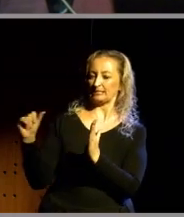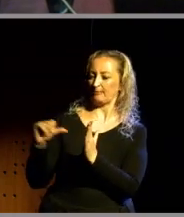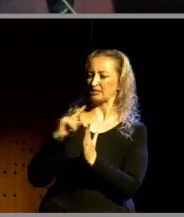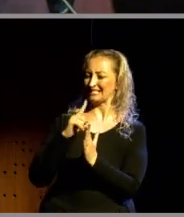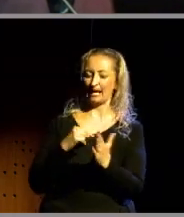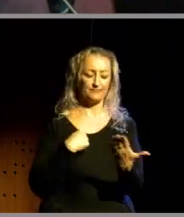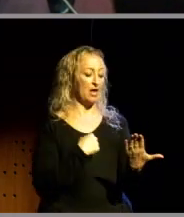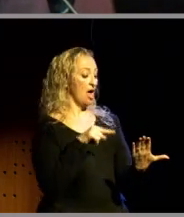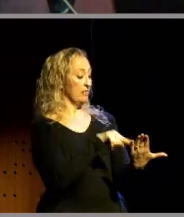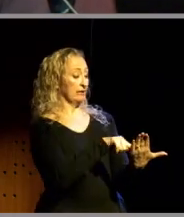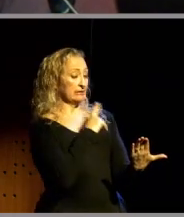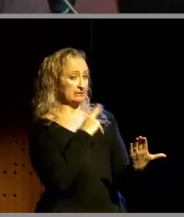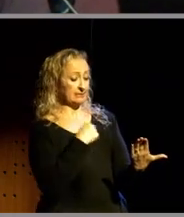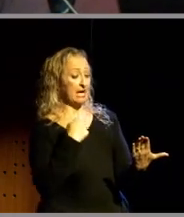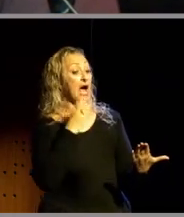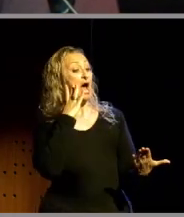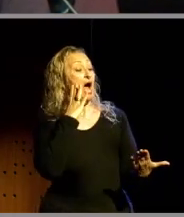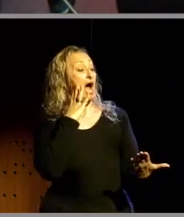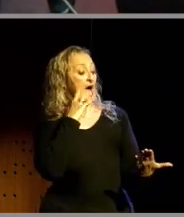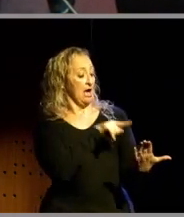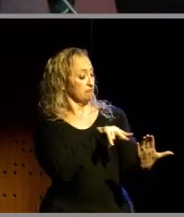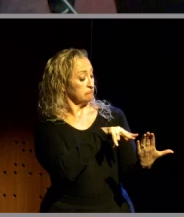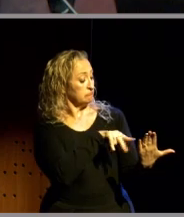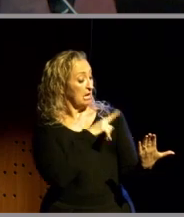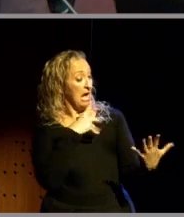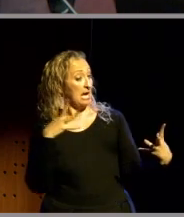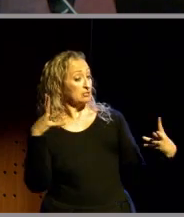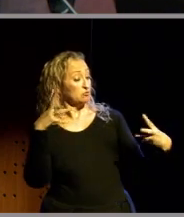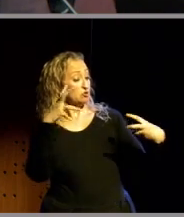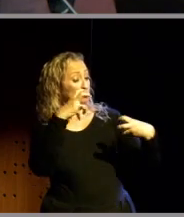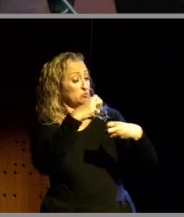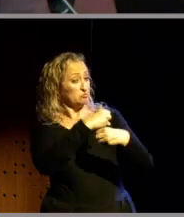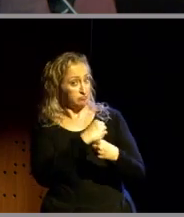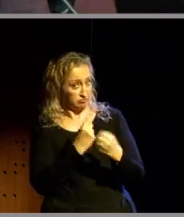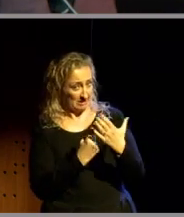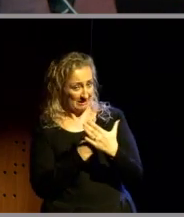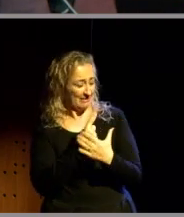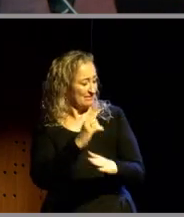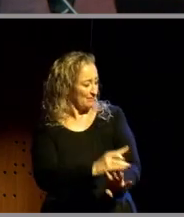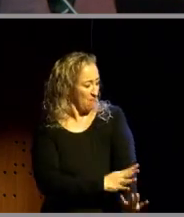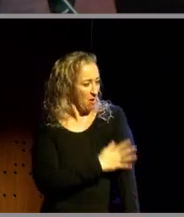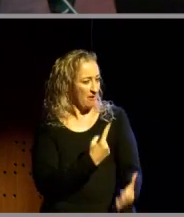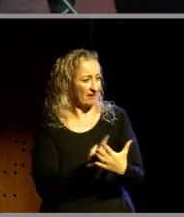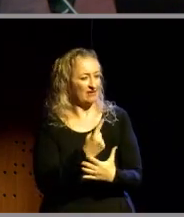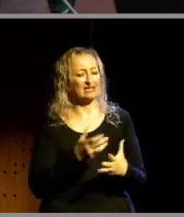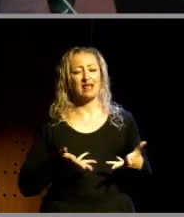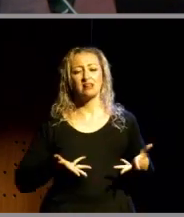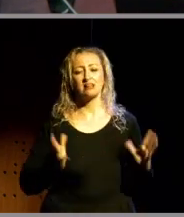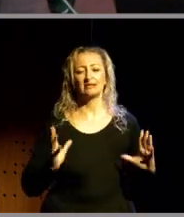as we draw this inspiring evening to a close my dear, everyone, let's give a hearty round of applause